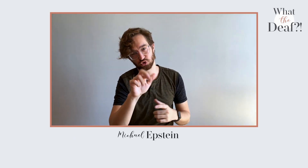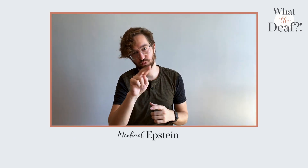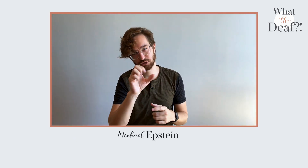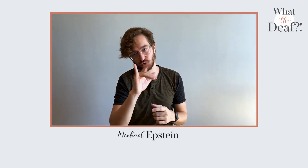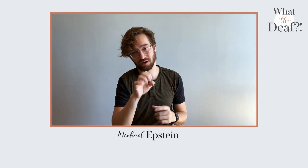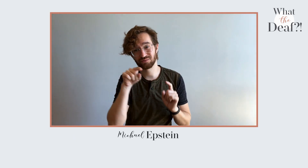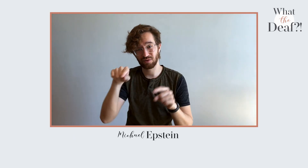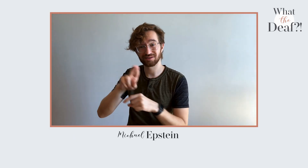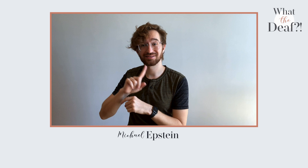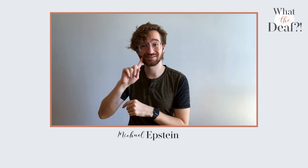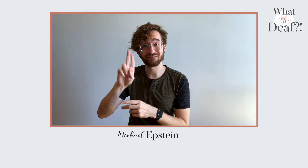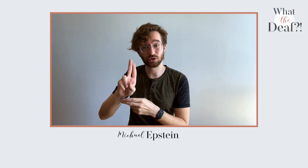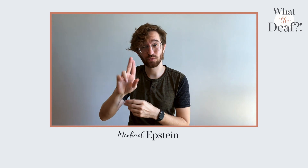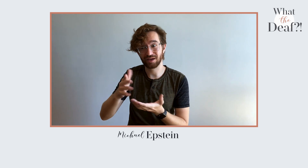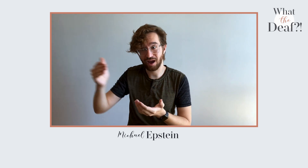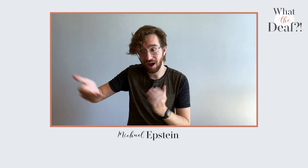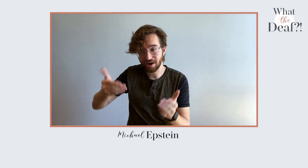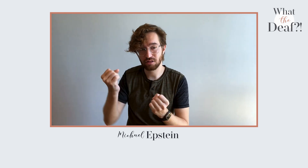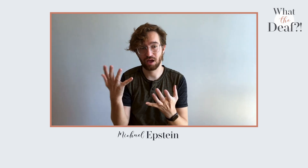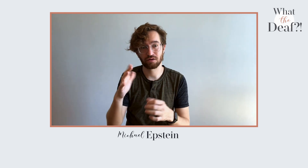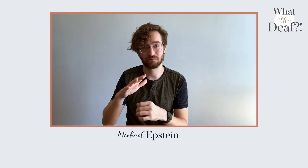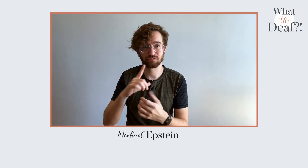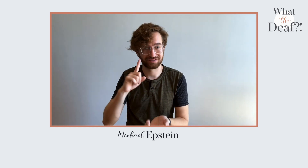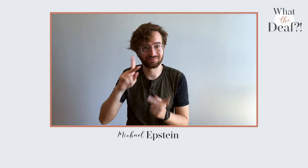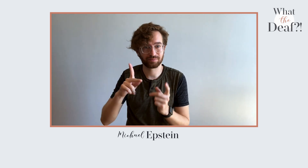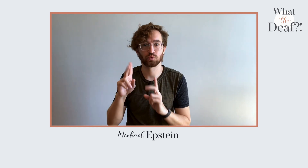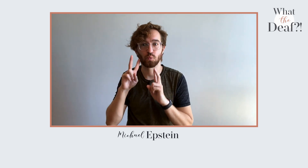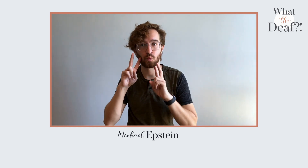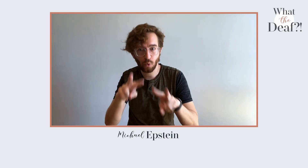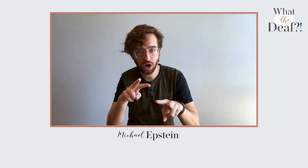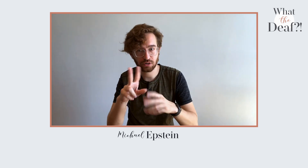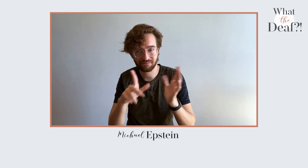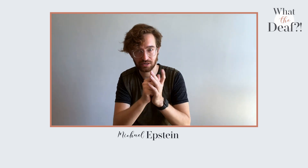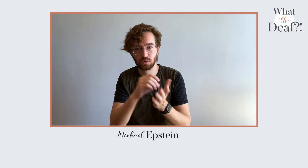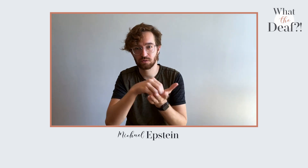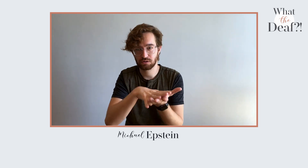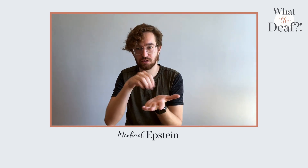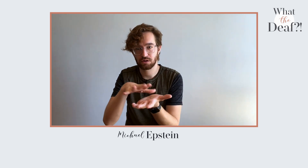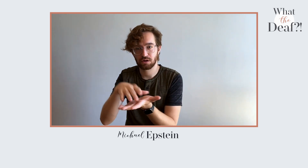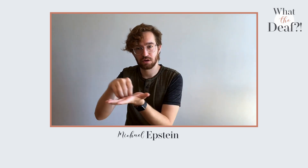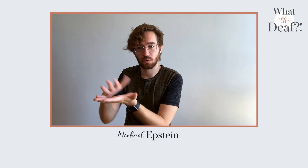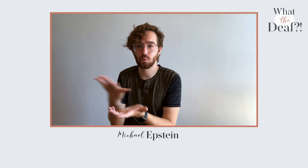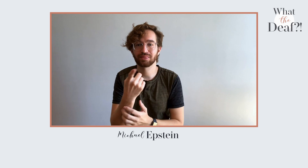But on "Deaf U", they hired a lot of deaf people to watch these videos and write down what was being signed.